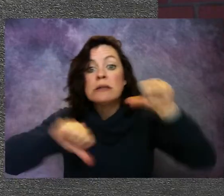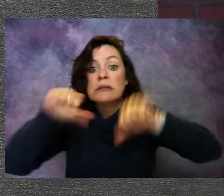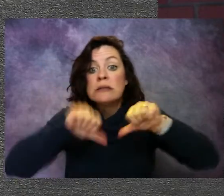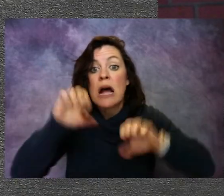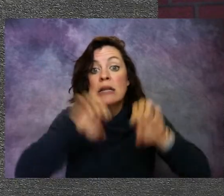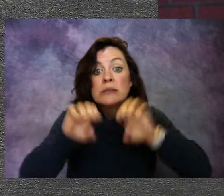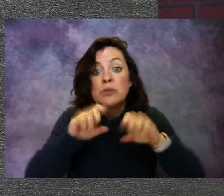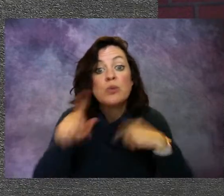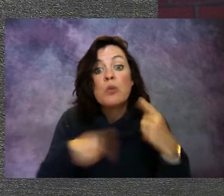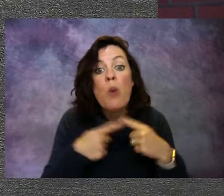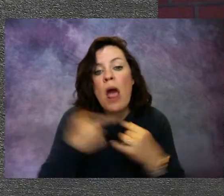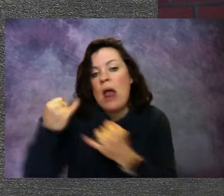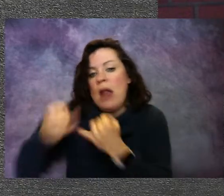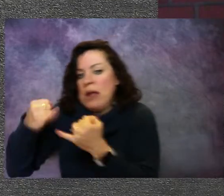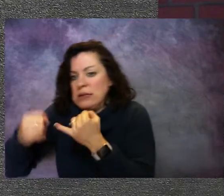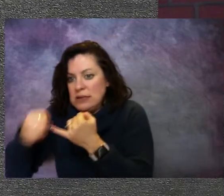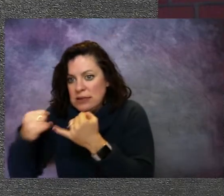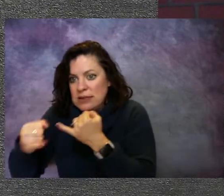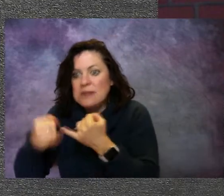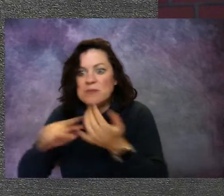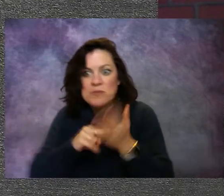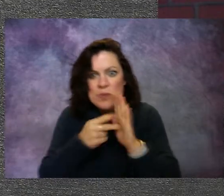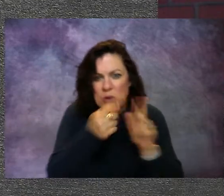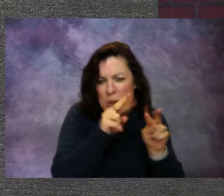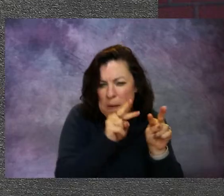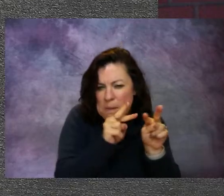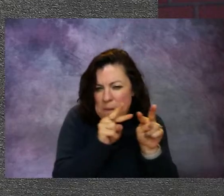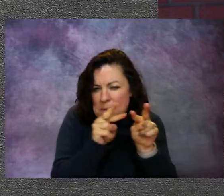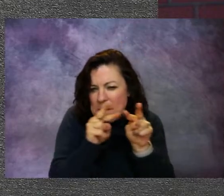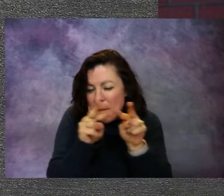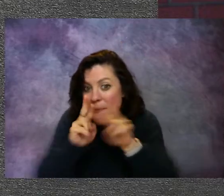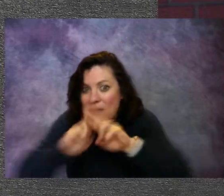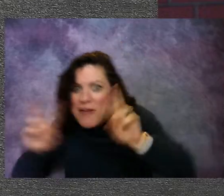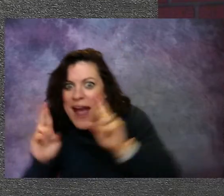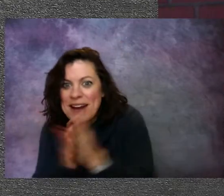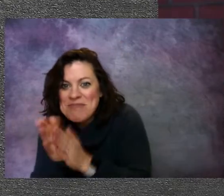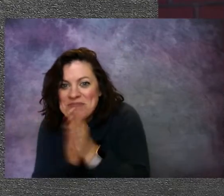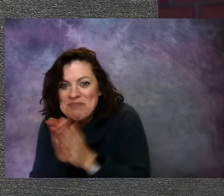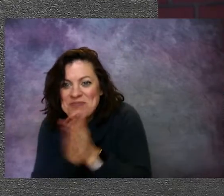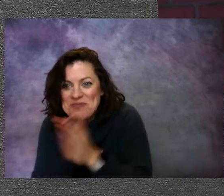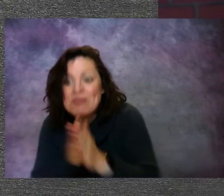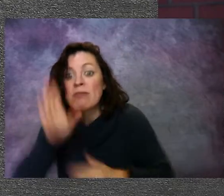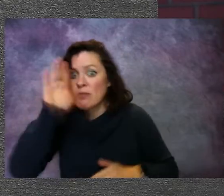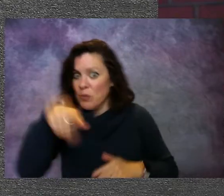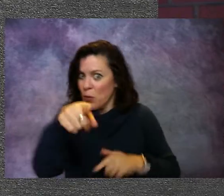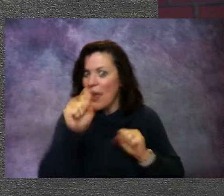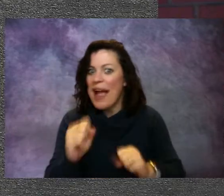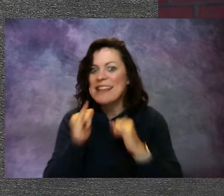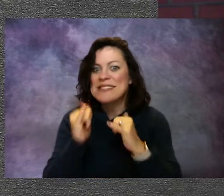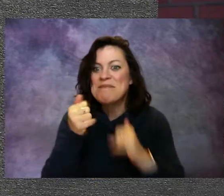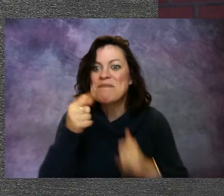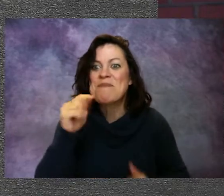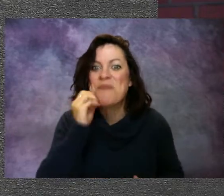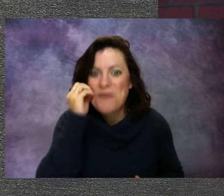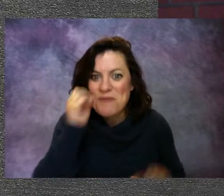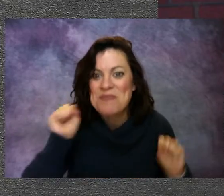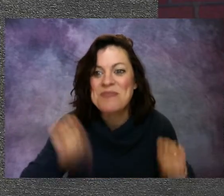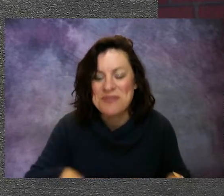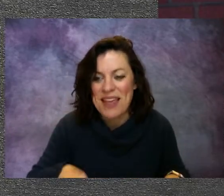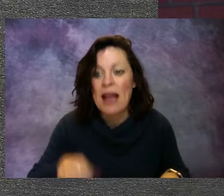so that you can do the science experiment at home, too. I know all this week we have been talking about